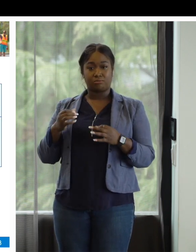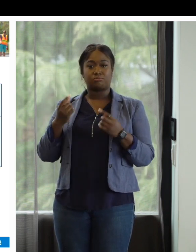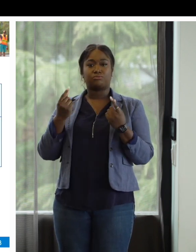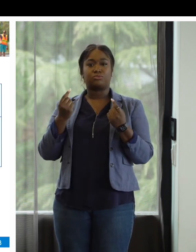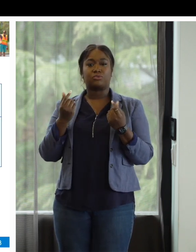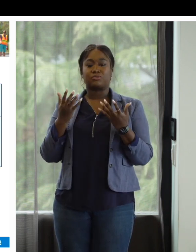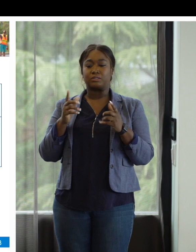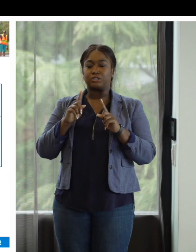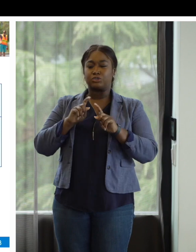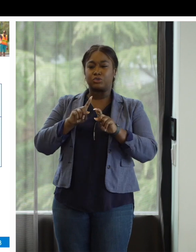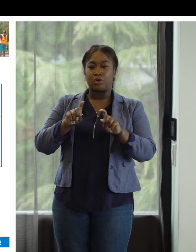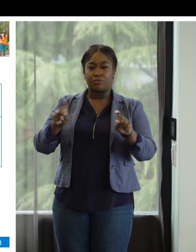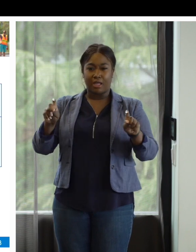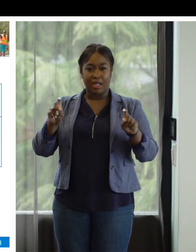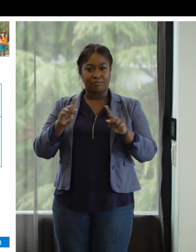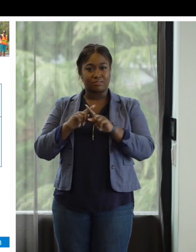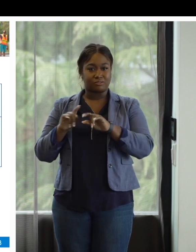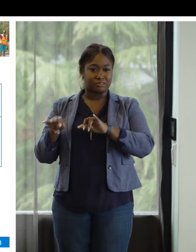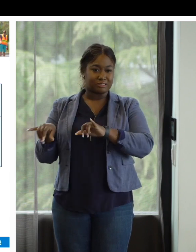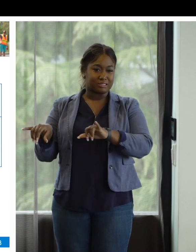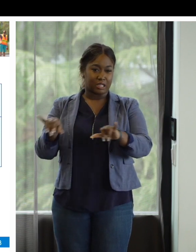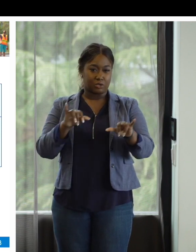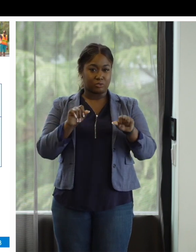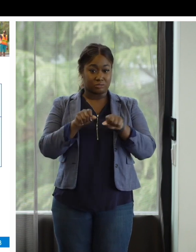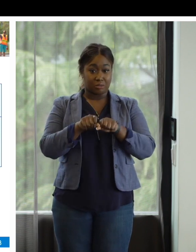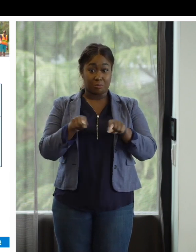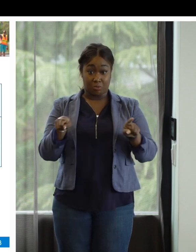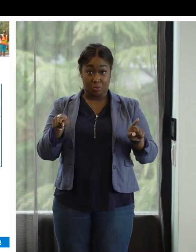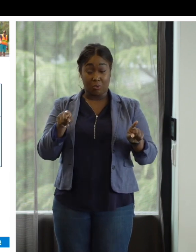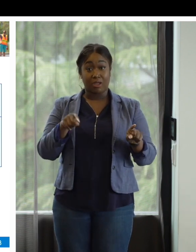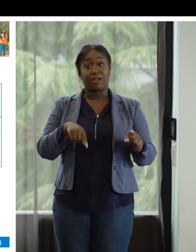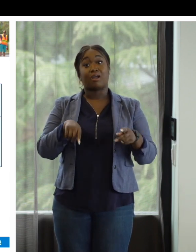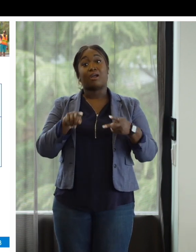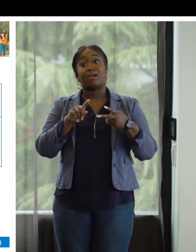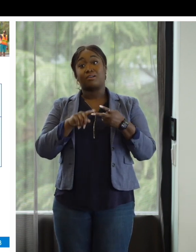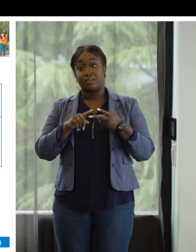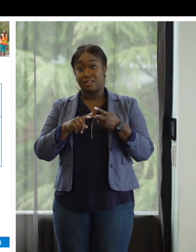were being deployed not only standards but also specs by